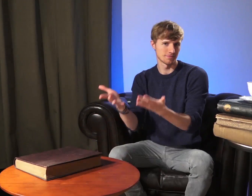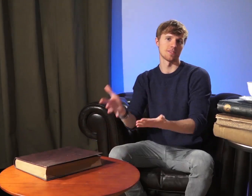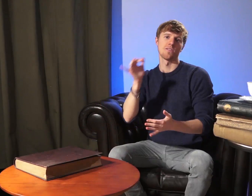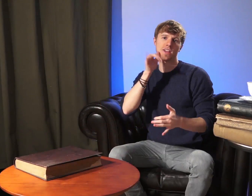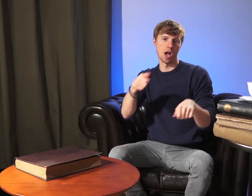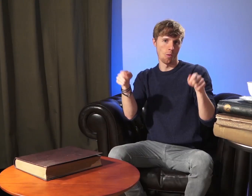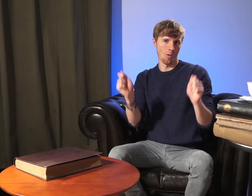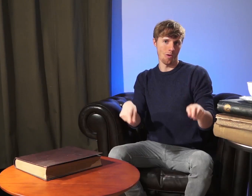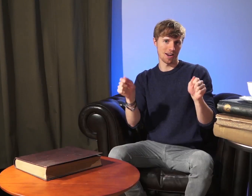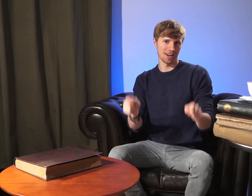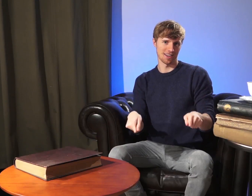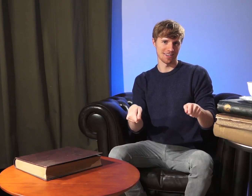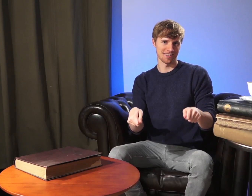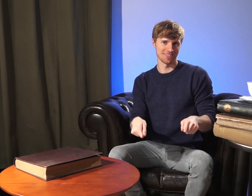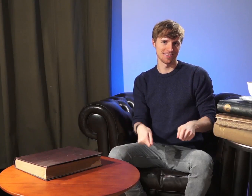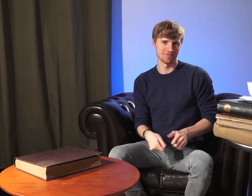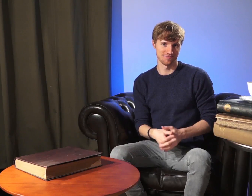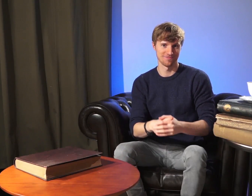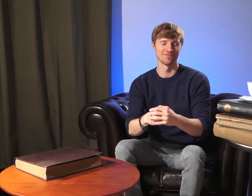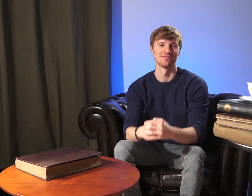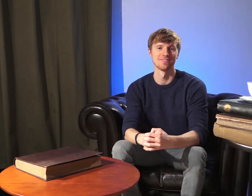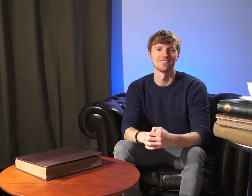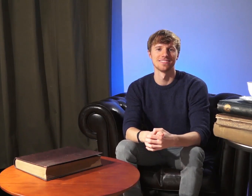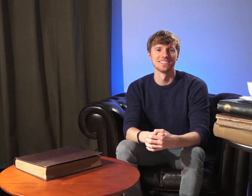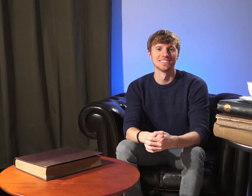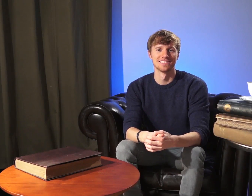This was the story of "Mother Hulda".